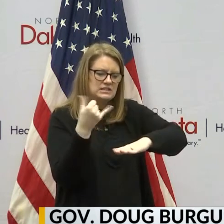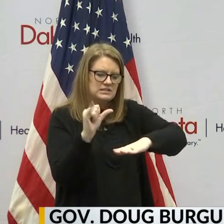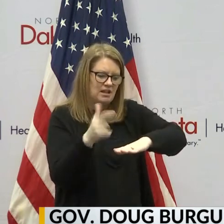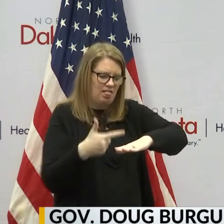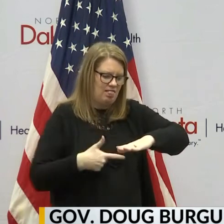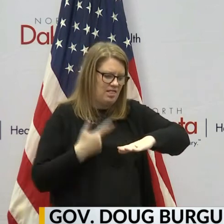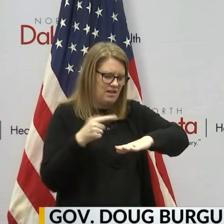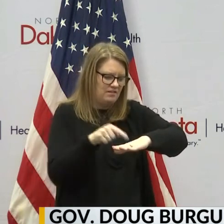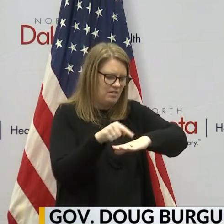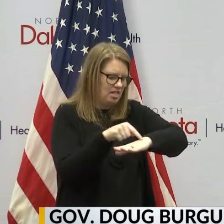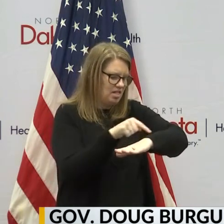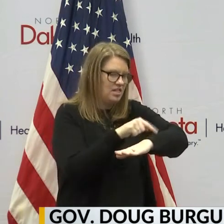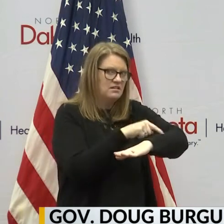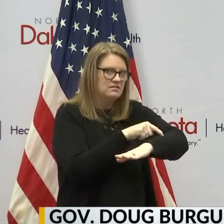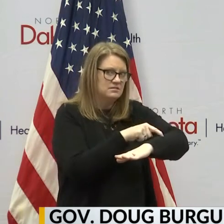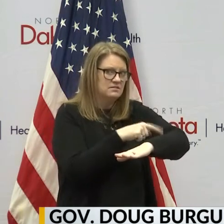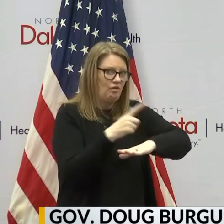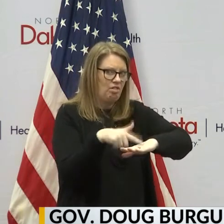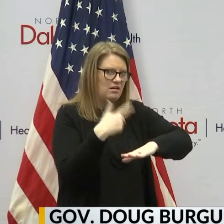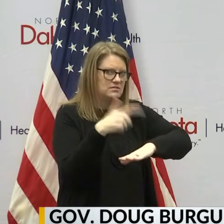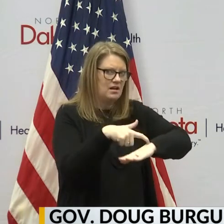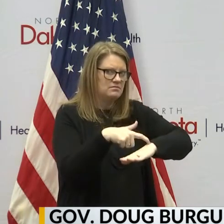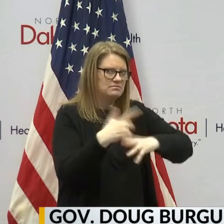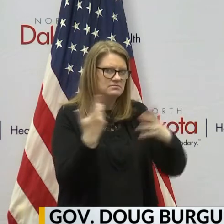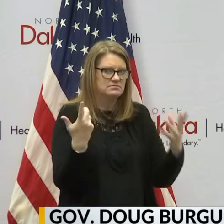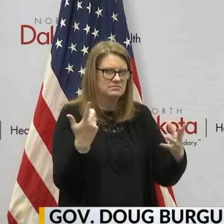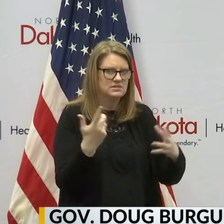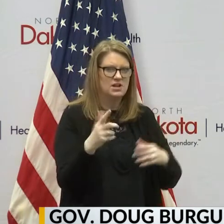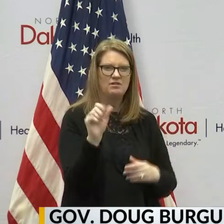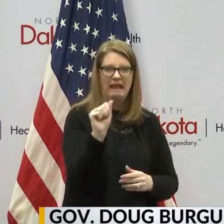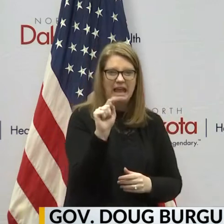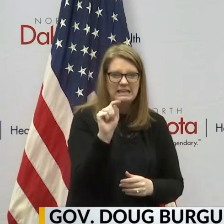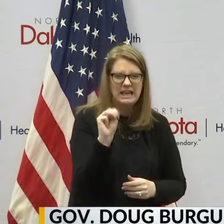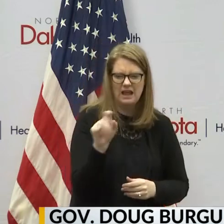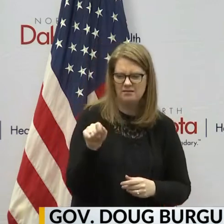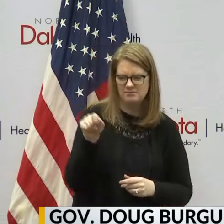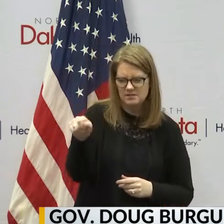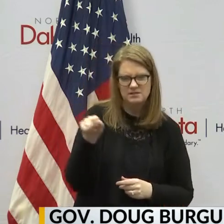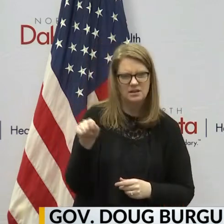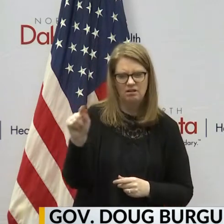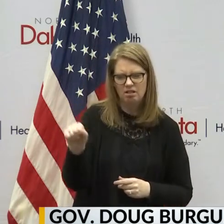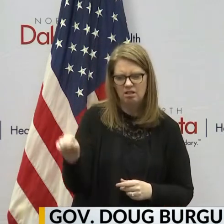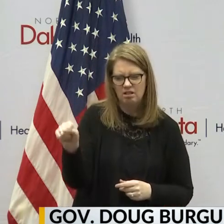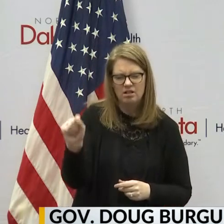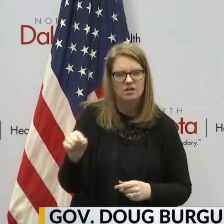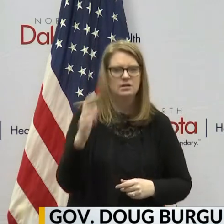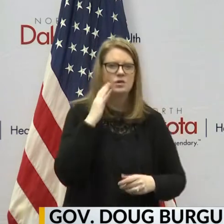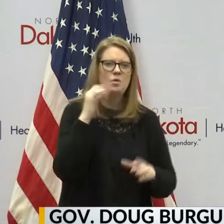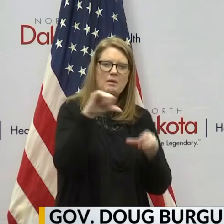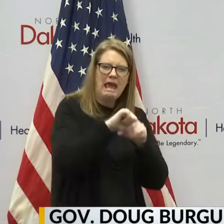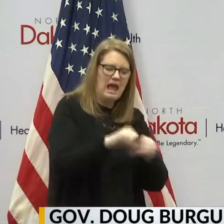AGAIN, REMEMBER THIS VIRUS COULD LIVE ON AND WASH YOUR